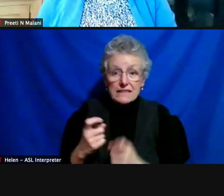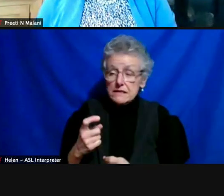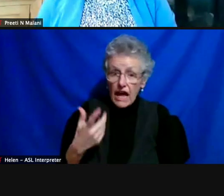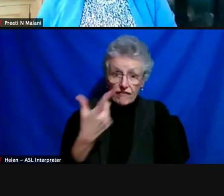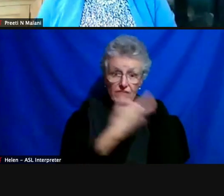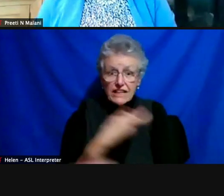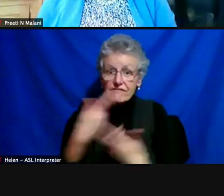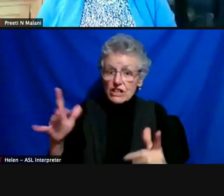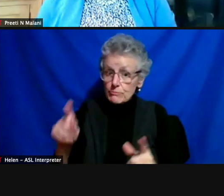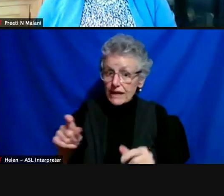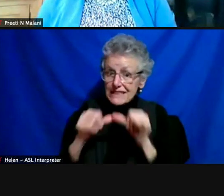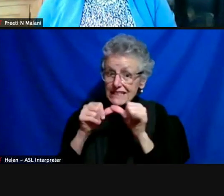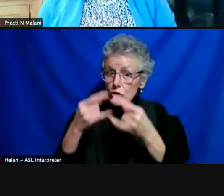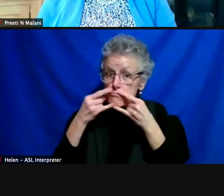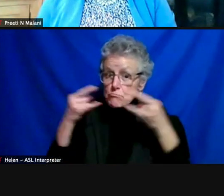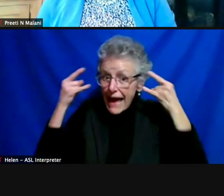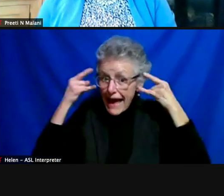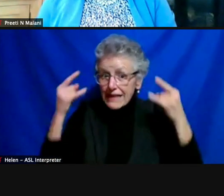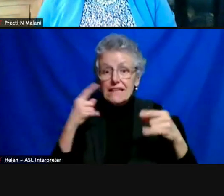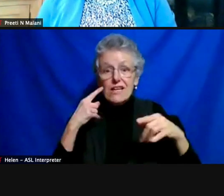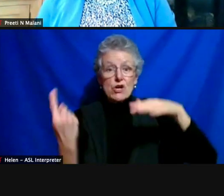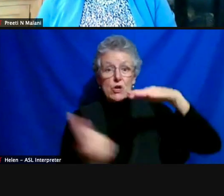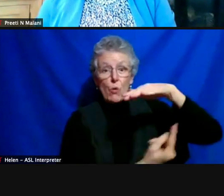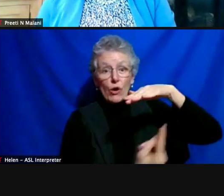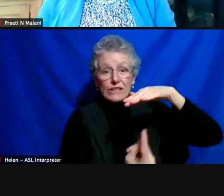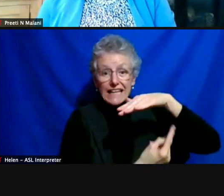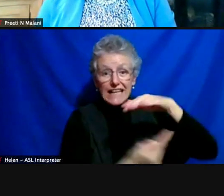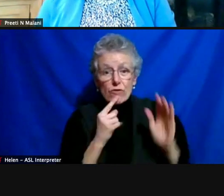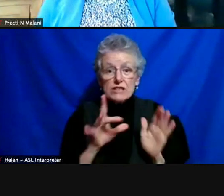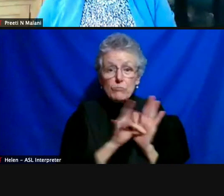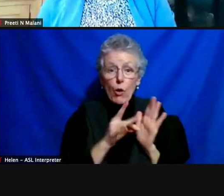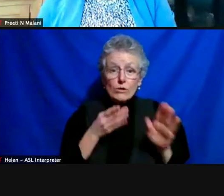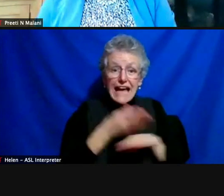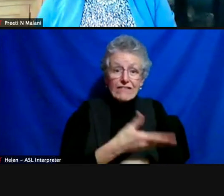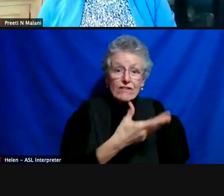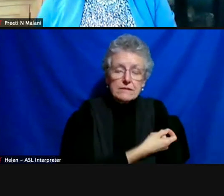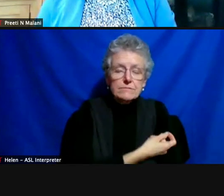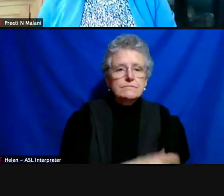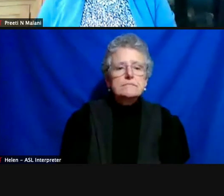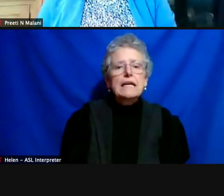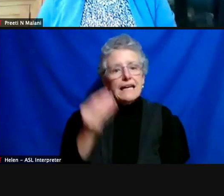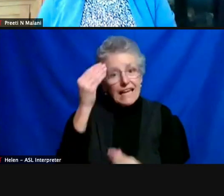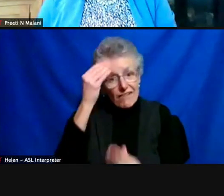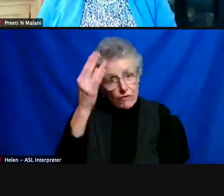What about quarantine after were vaccinated if we're exposed? Information will become available,